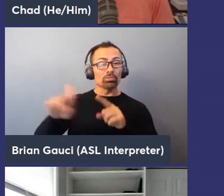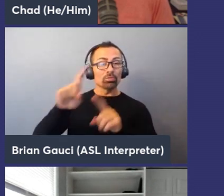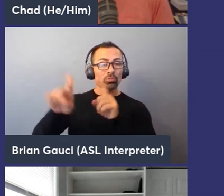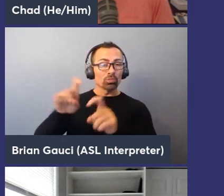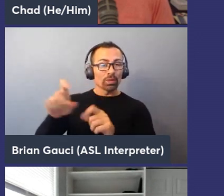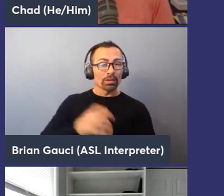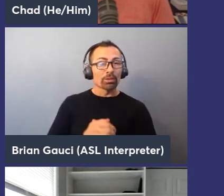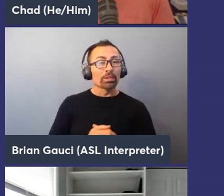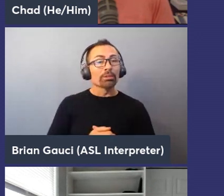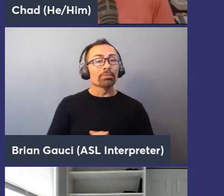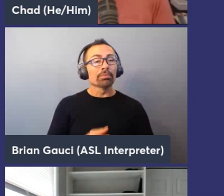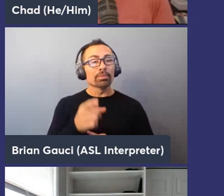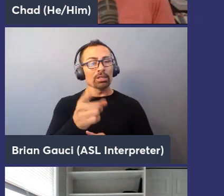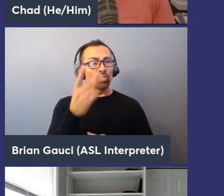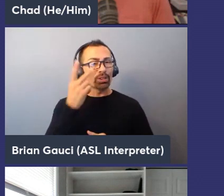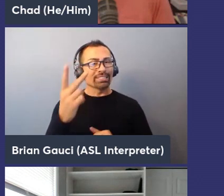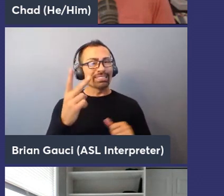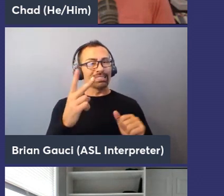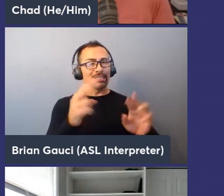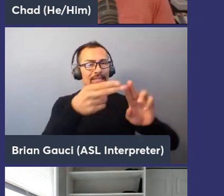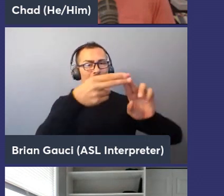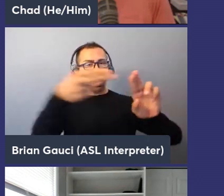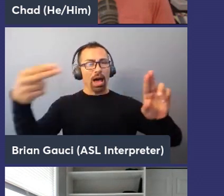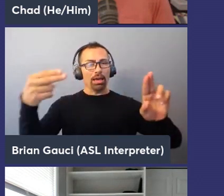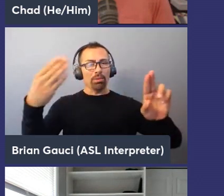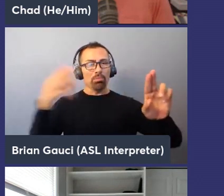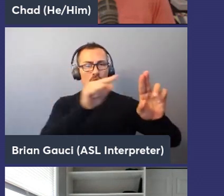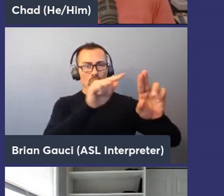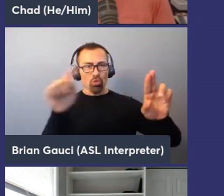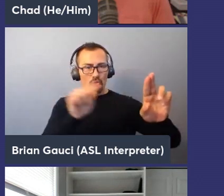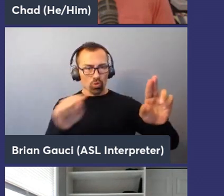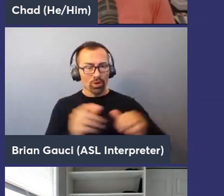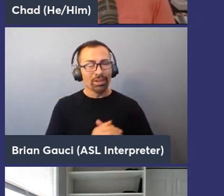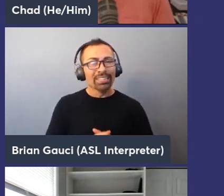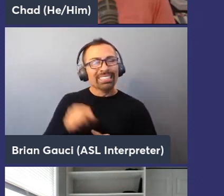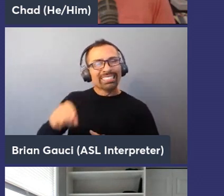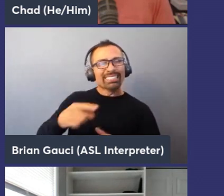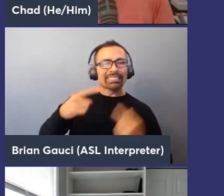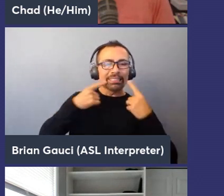this is a declarative type of query language. So basically much like sequel, you say,